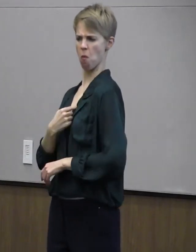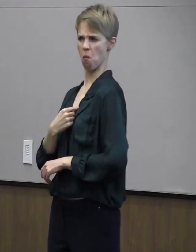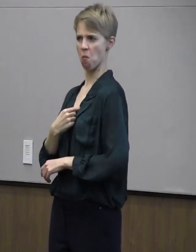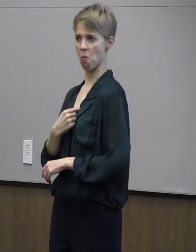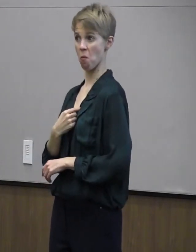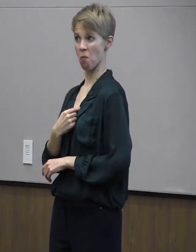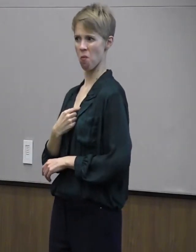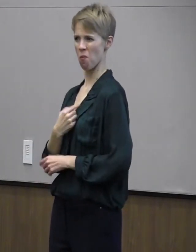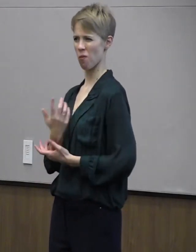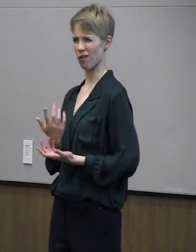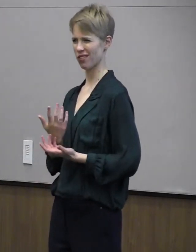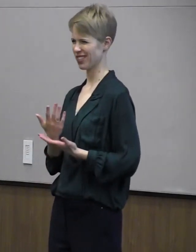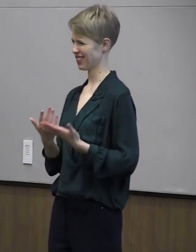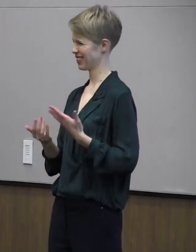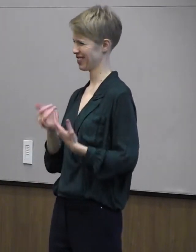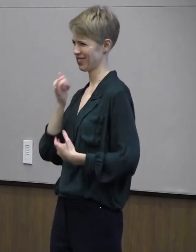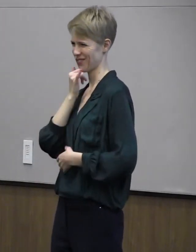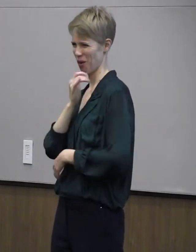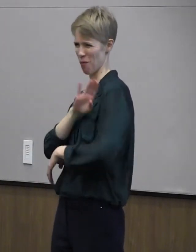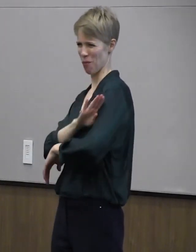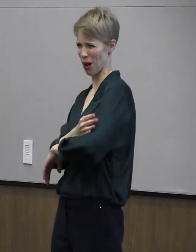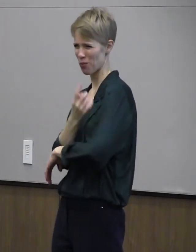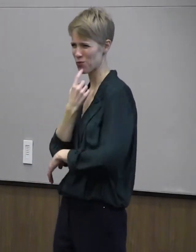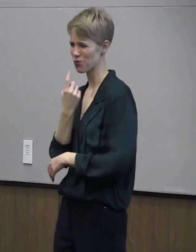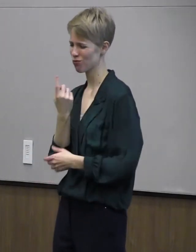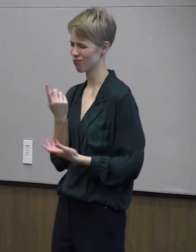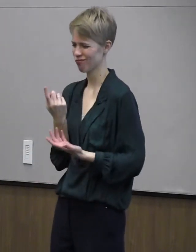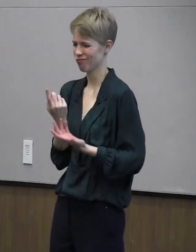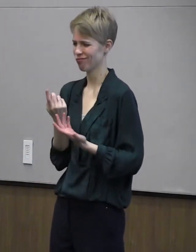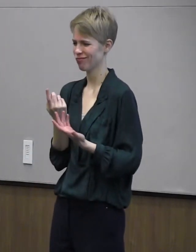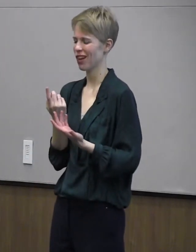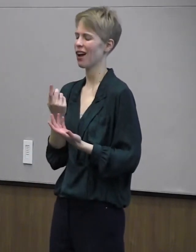it is just the power to say what you will with relative